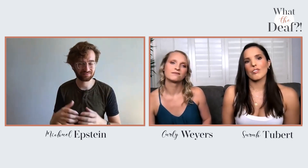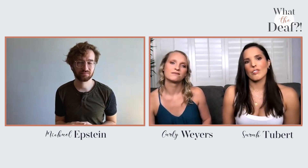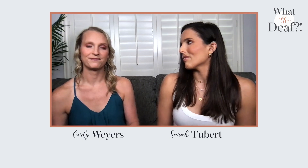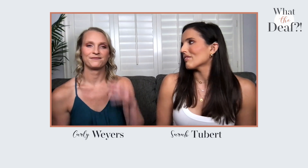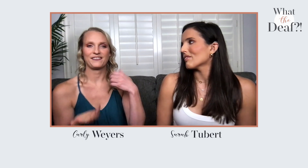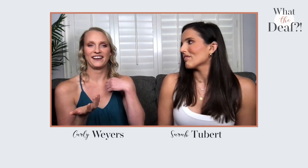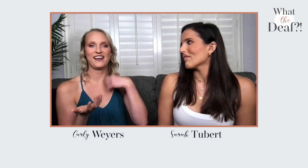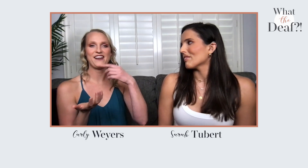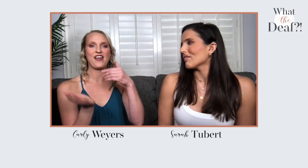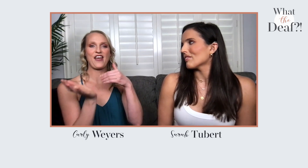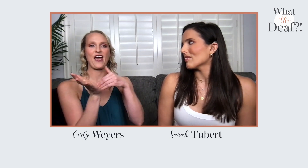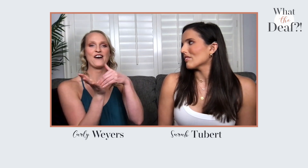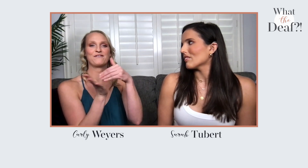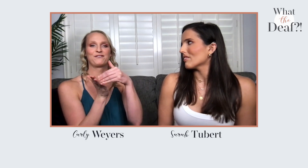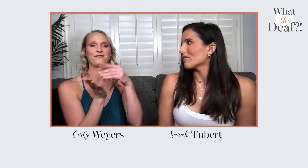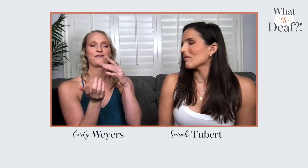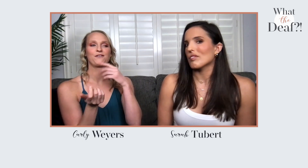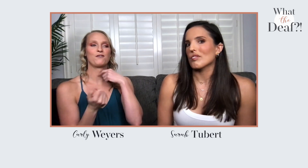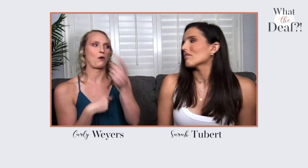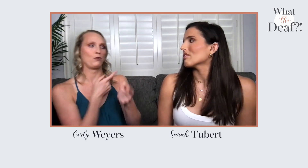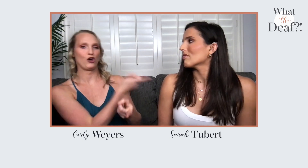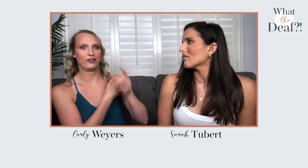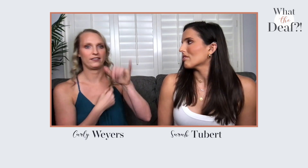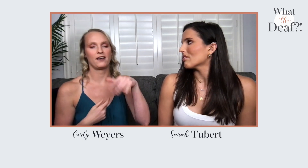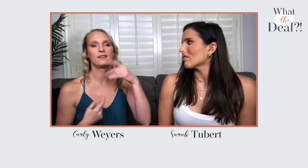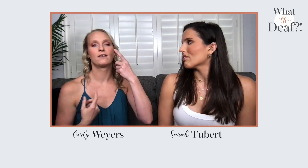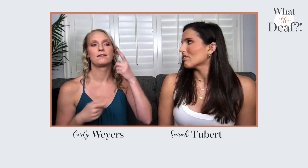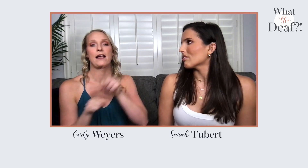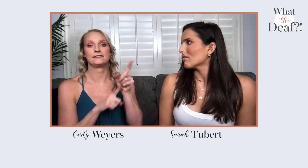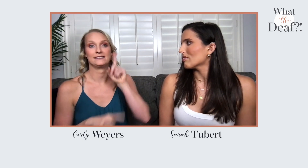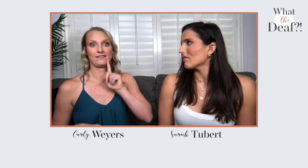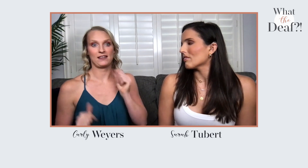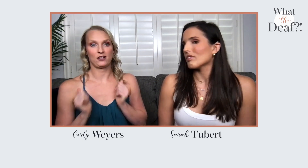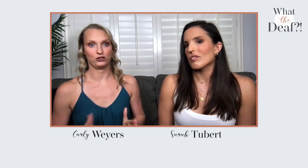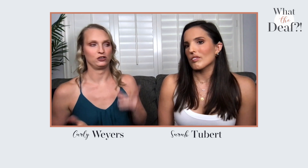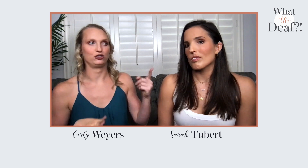So Sarah and I have had this conversation before. Sarah, as a deaf actress,